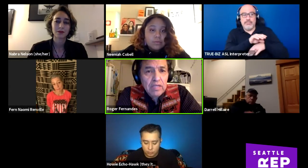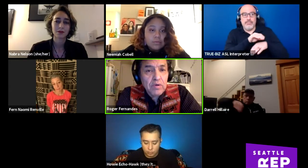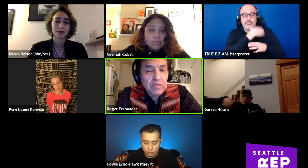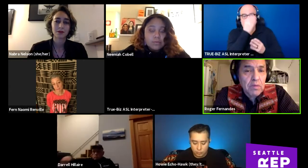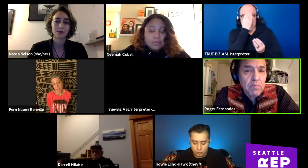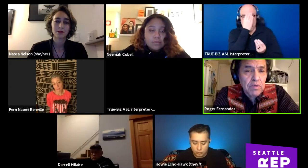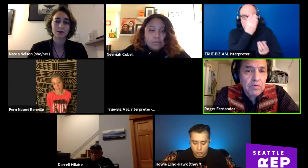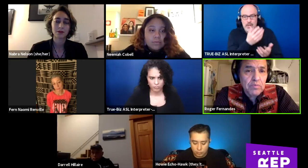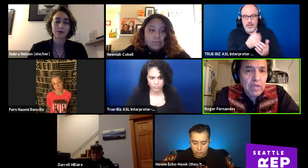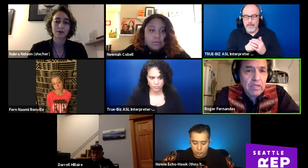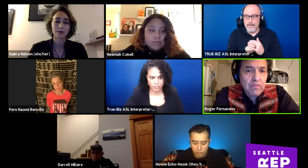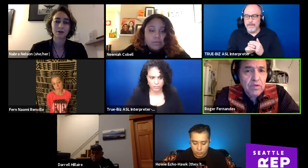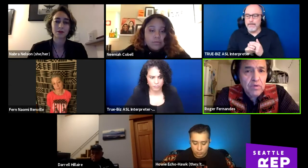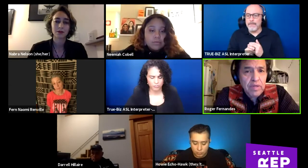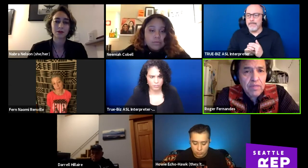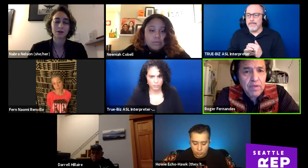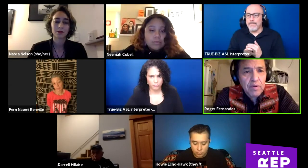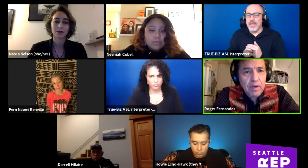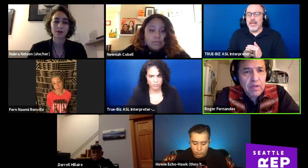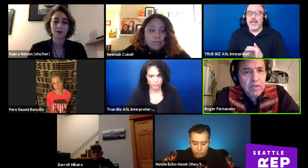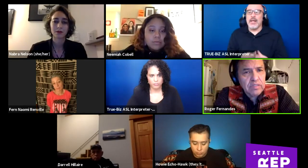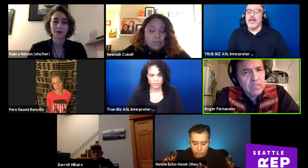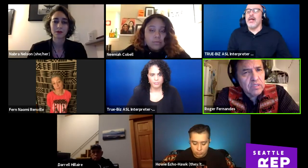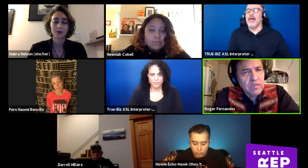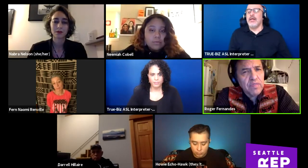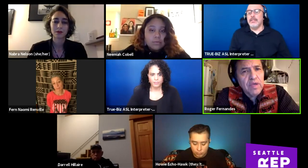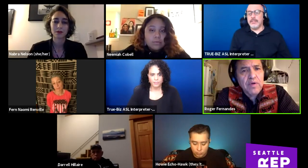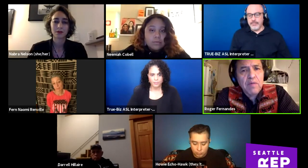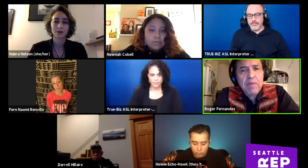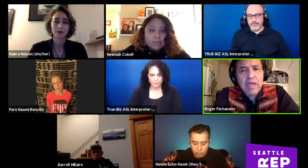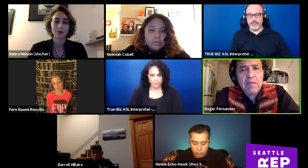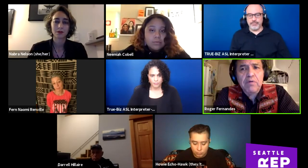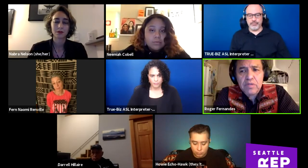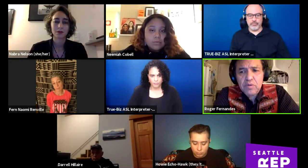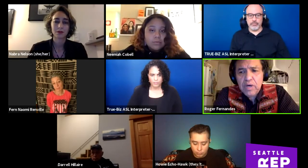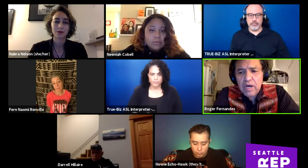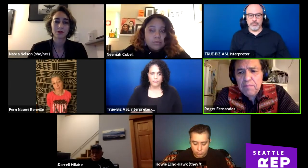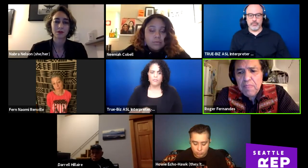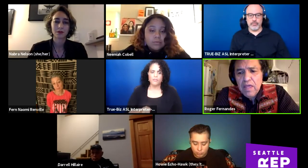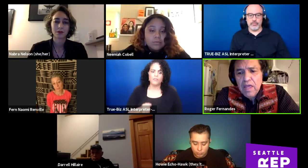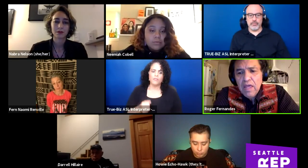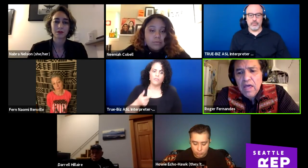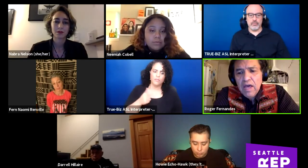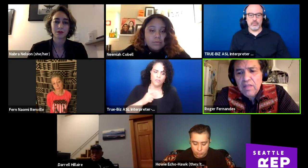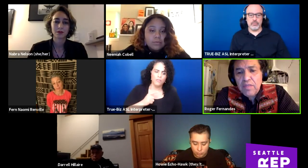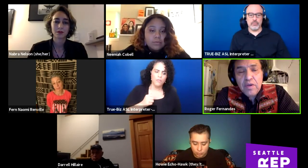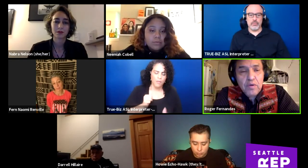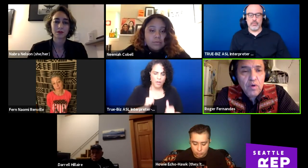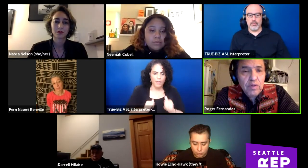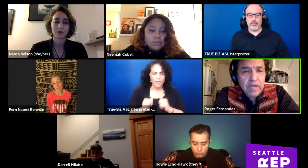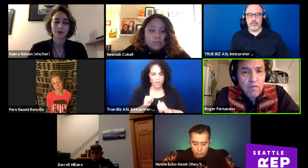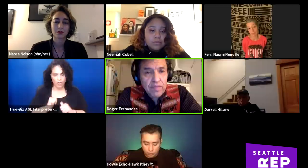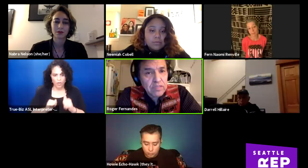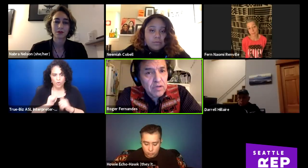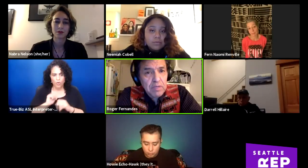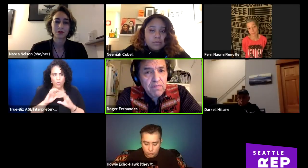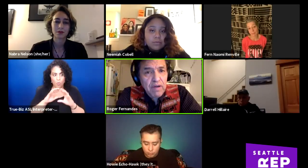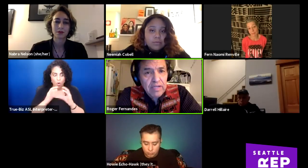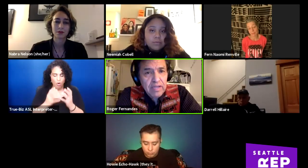And so as someone who's relatively new to that theater, is theater be able to, the theater world, however that's gonna be defined.